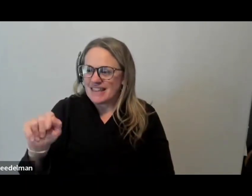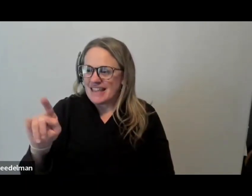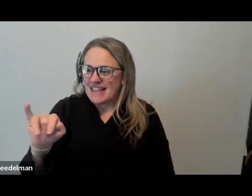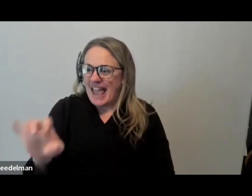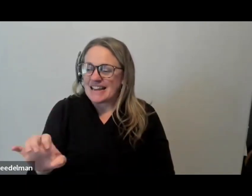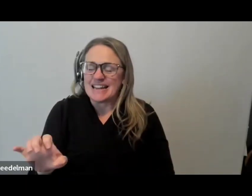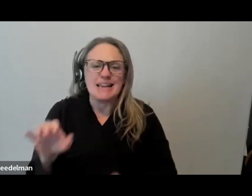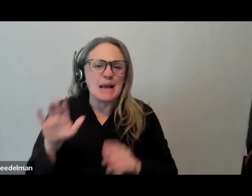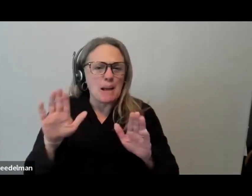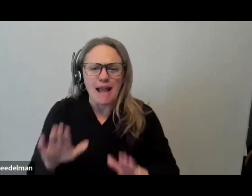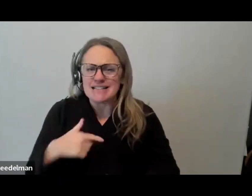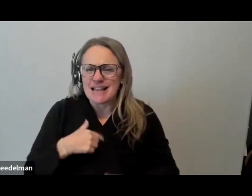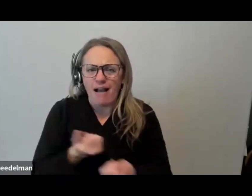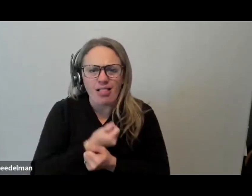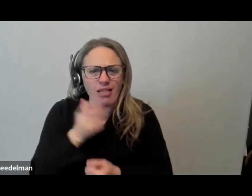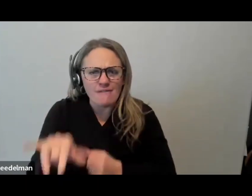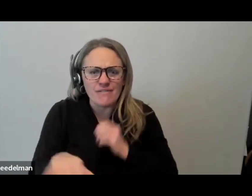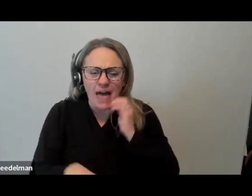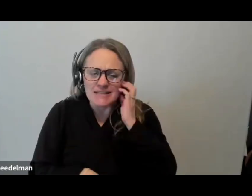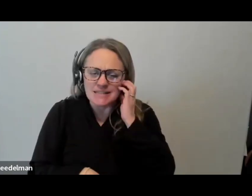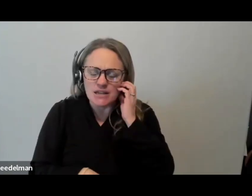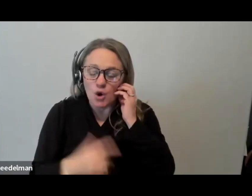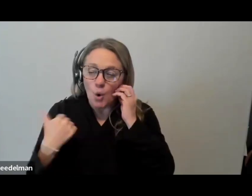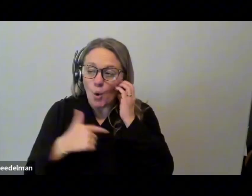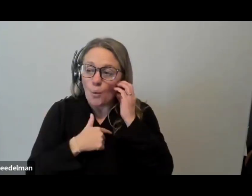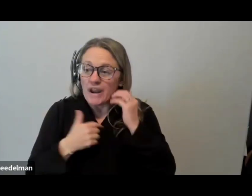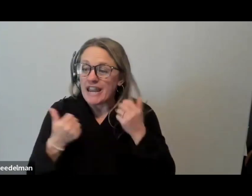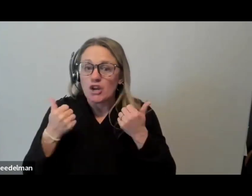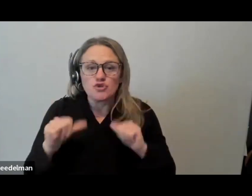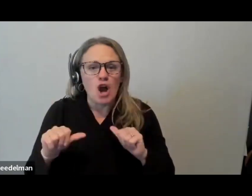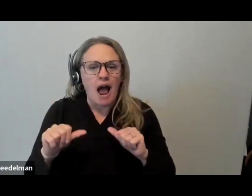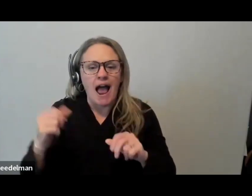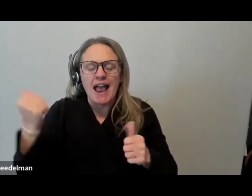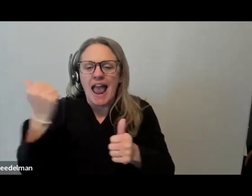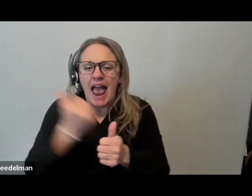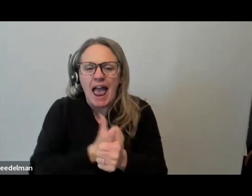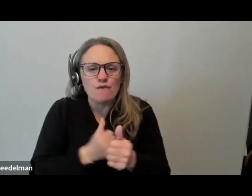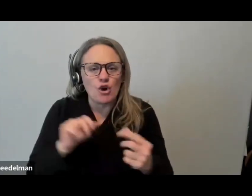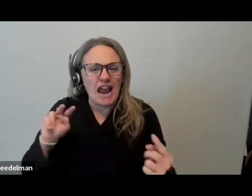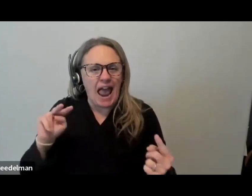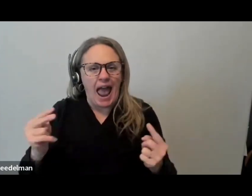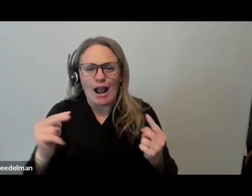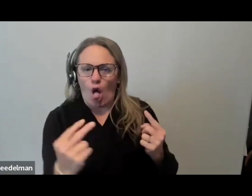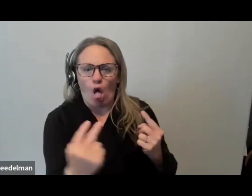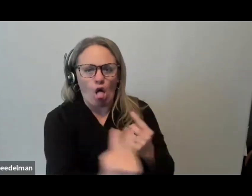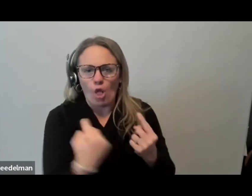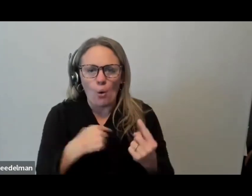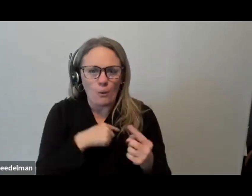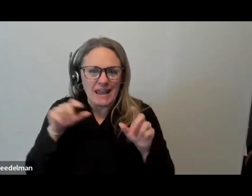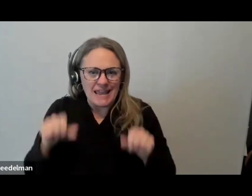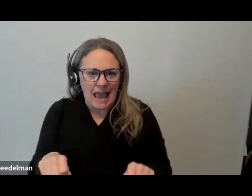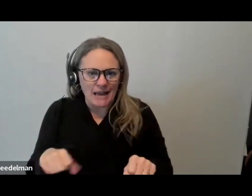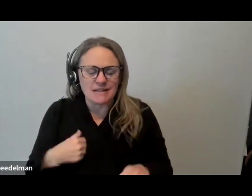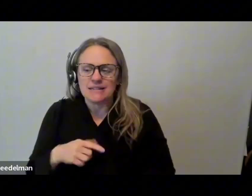I think we try every angle that we possibly can in order to make sure accessibility gets prioritized at Google,